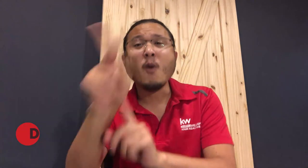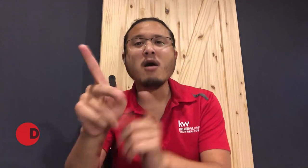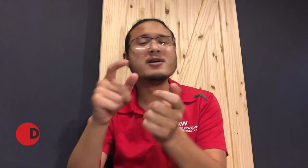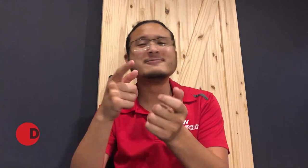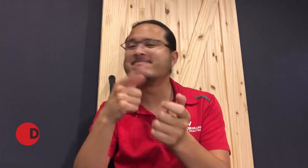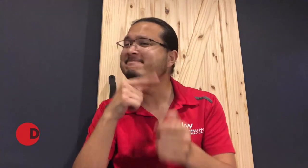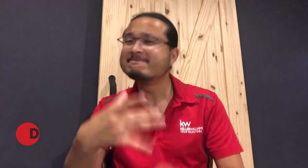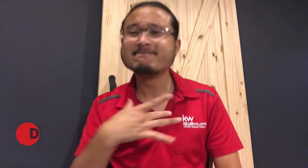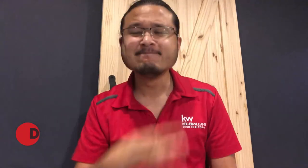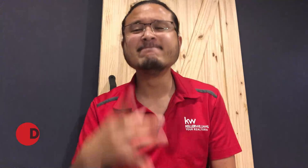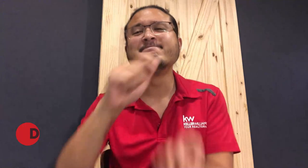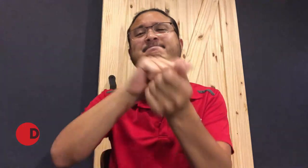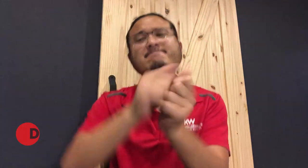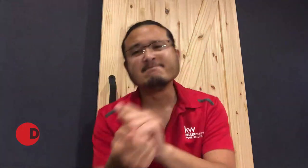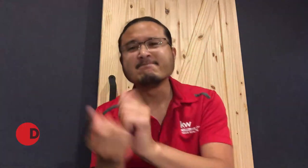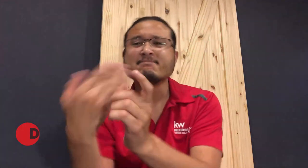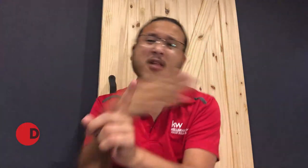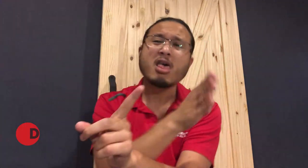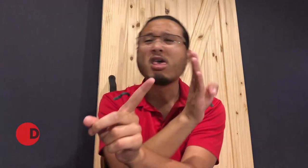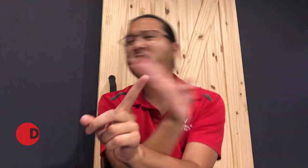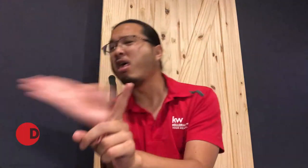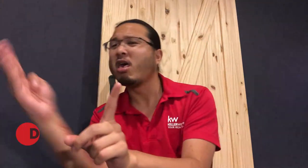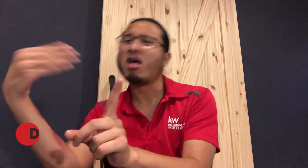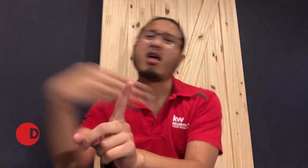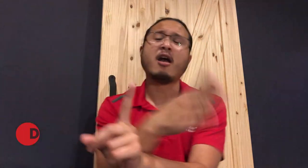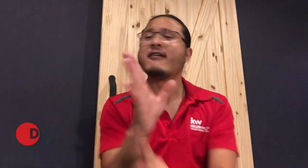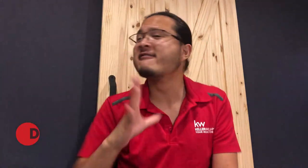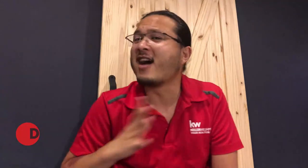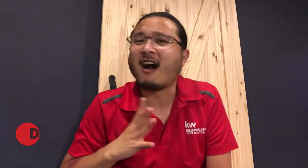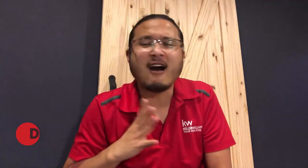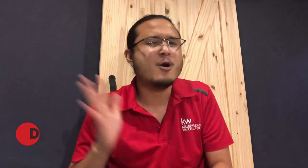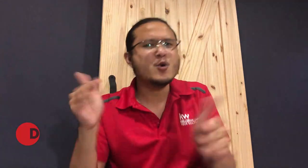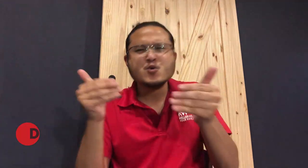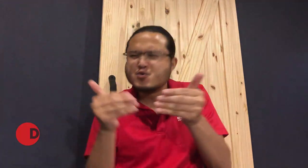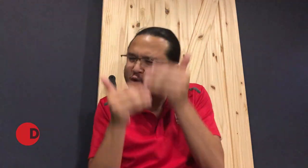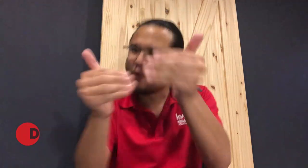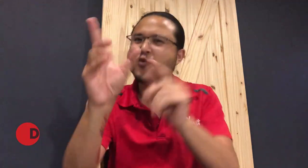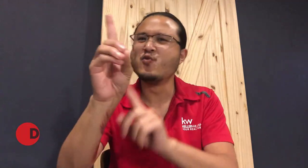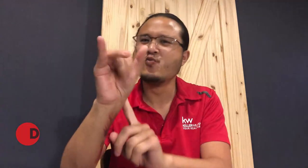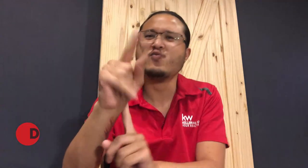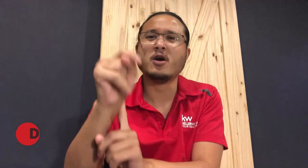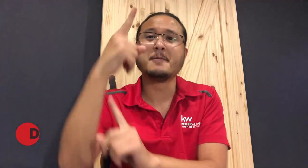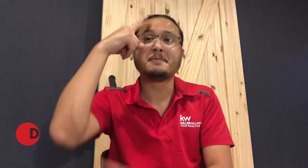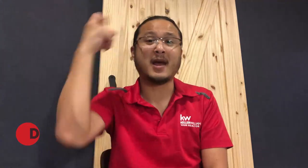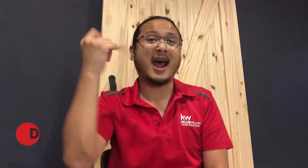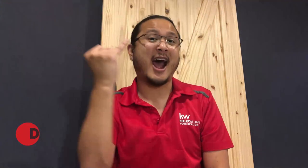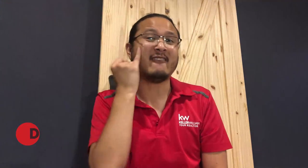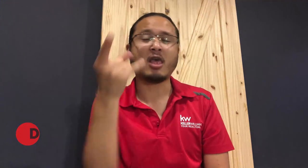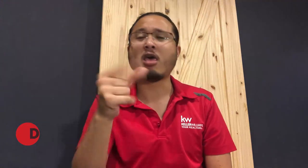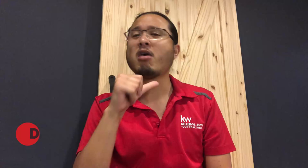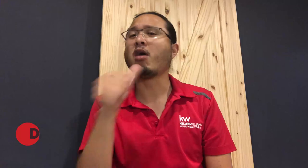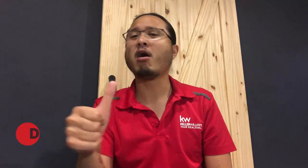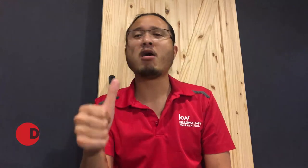It is ok if you must change paths, just do it because if you do not do it and sit back,